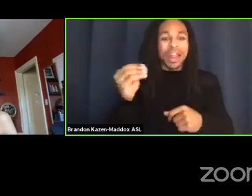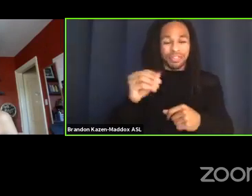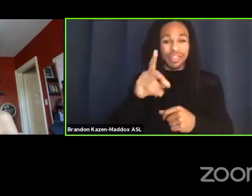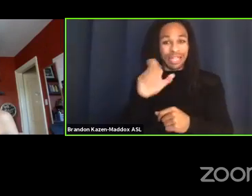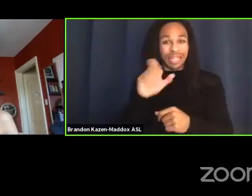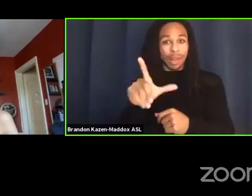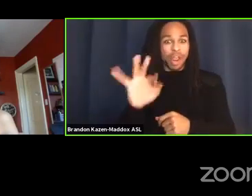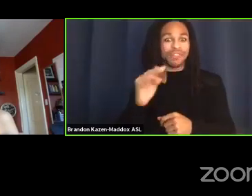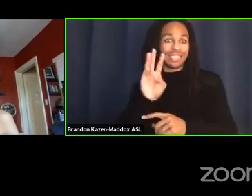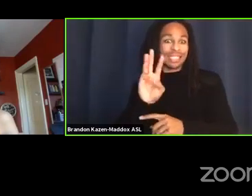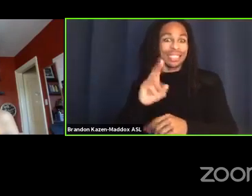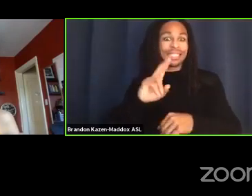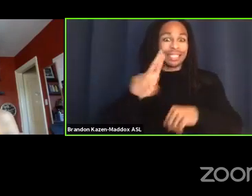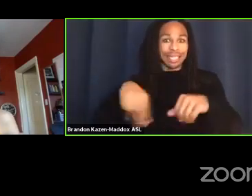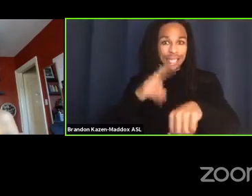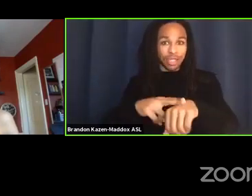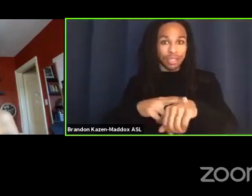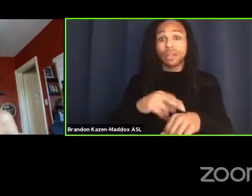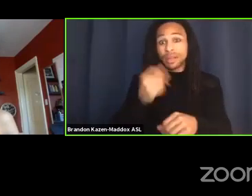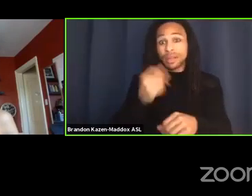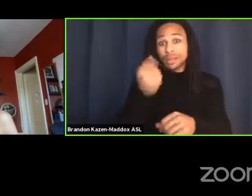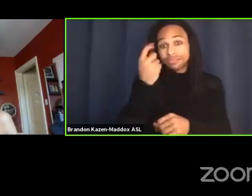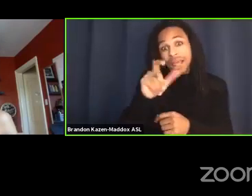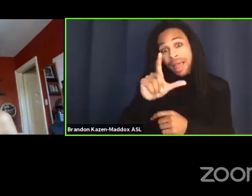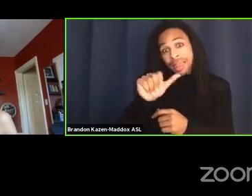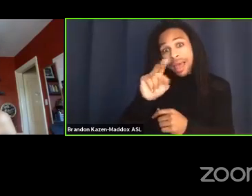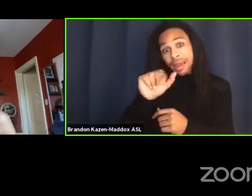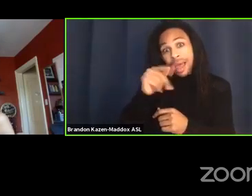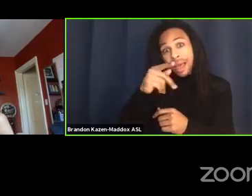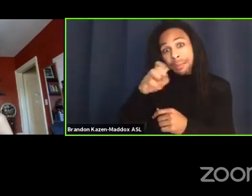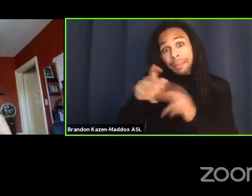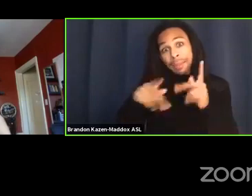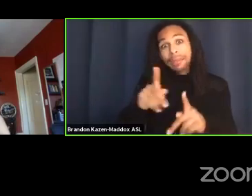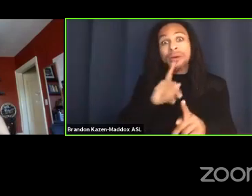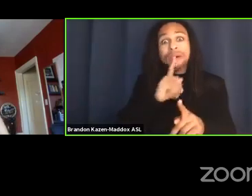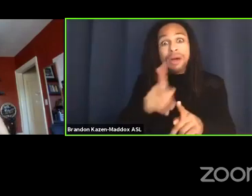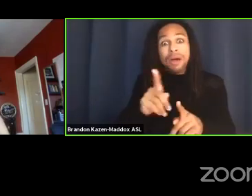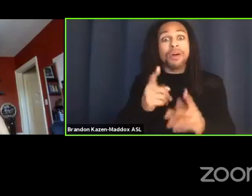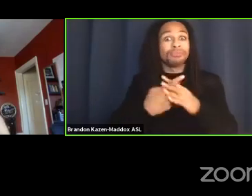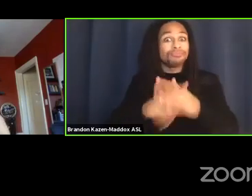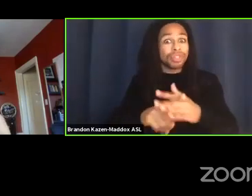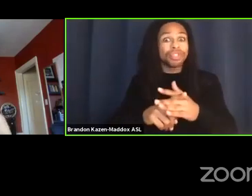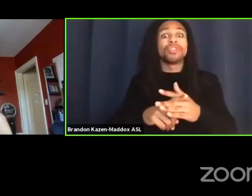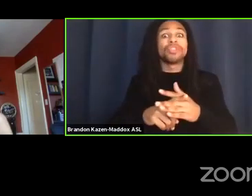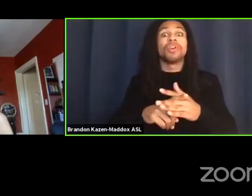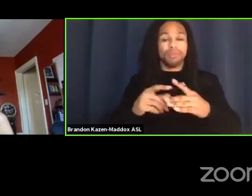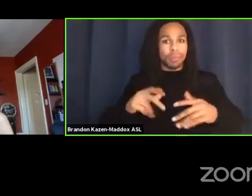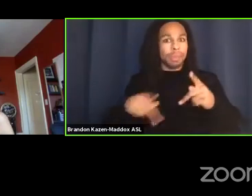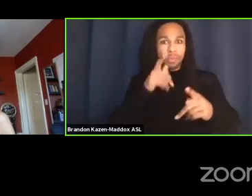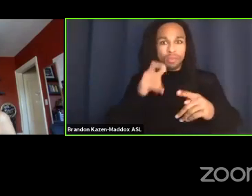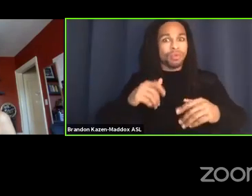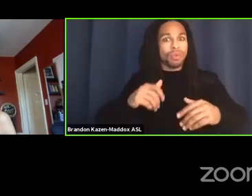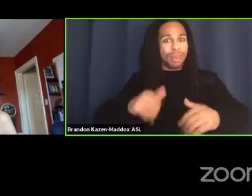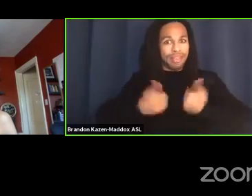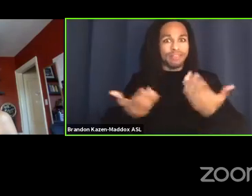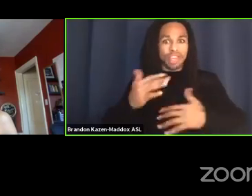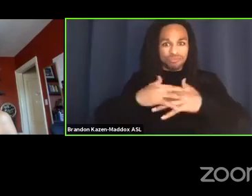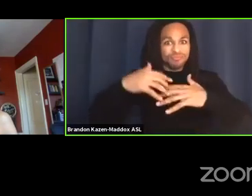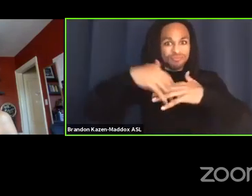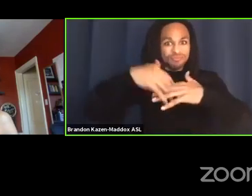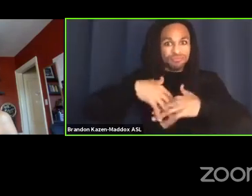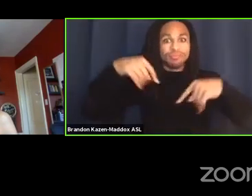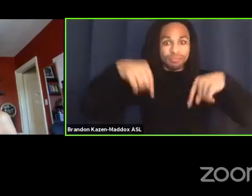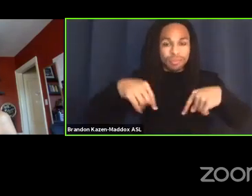unseeded homeland of the Lenape people who are also recognized federally as the Delaware